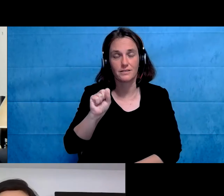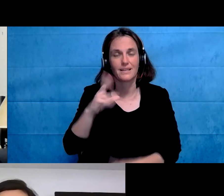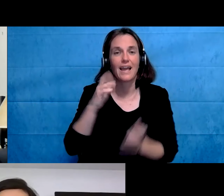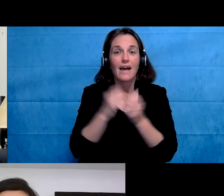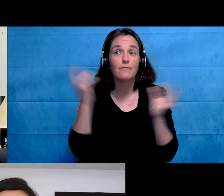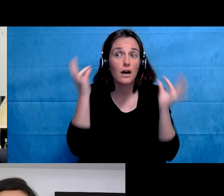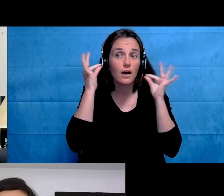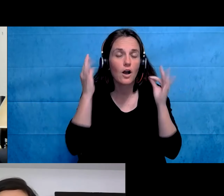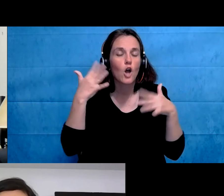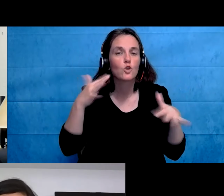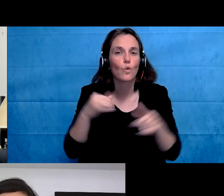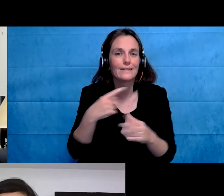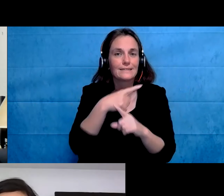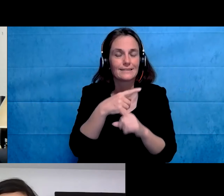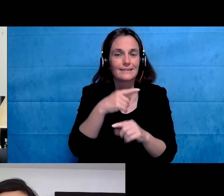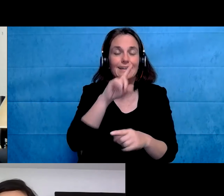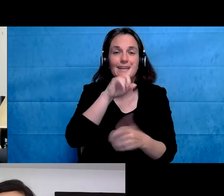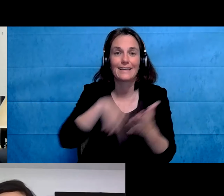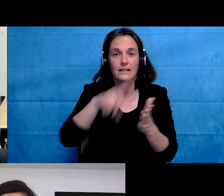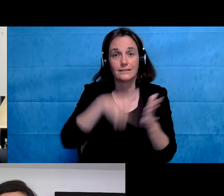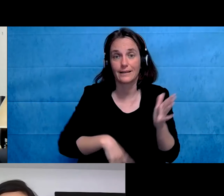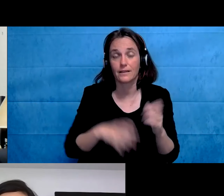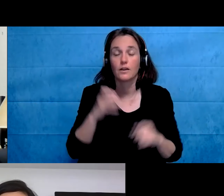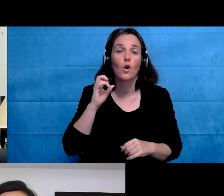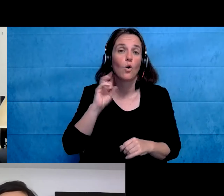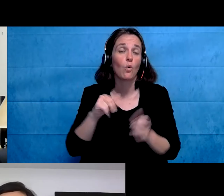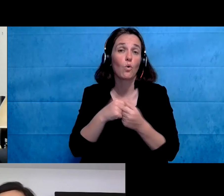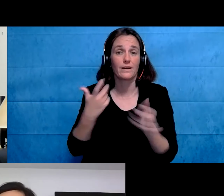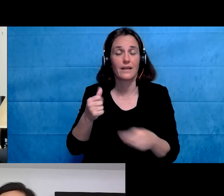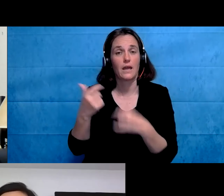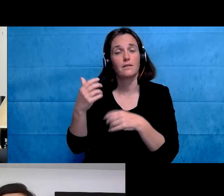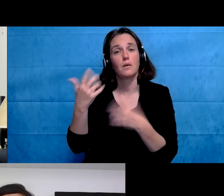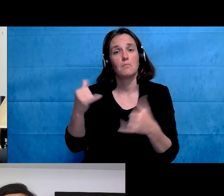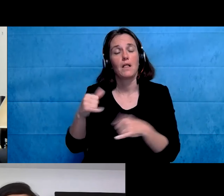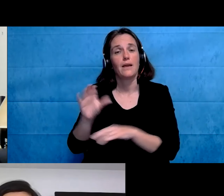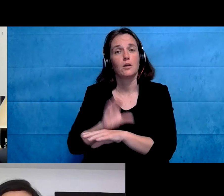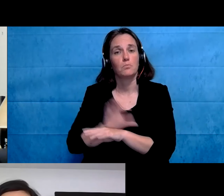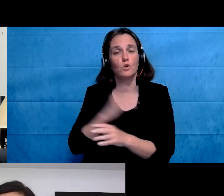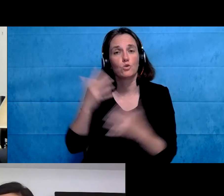and play white noise through their computer, et cetera, if there's issues with that. If you're in a space where they're in their own office